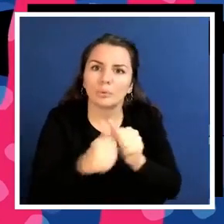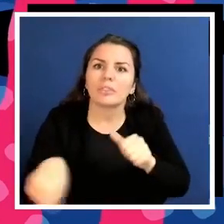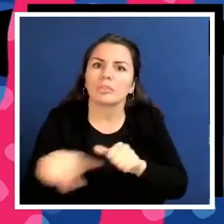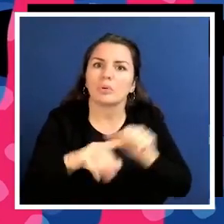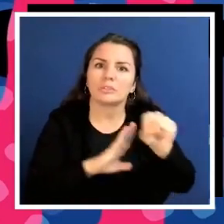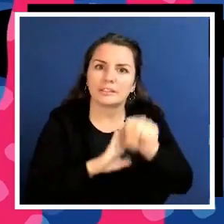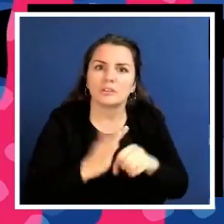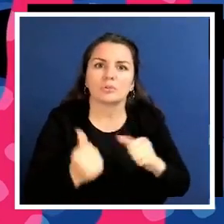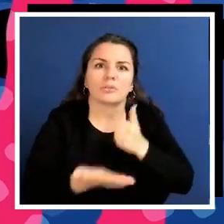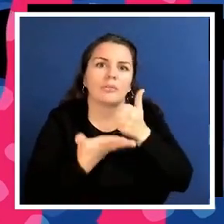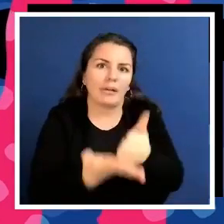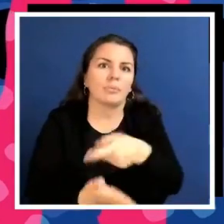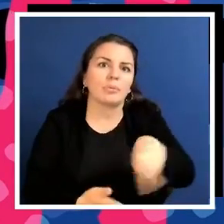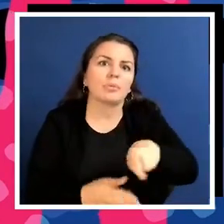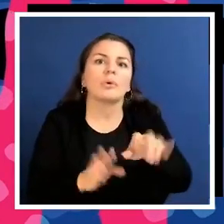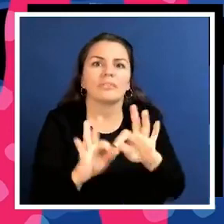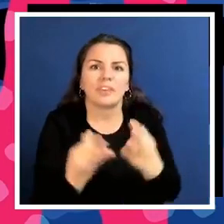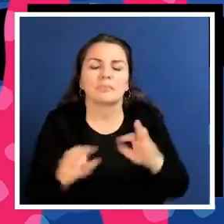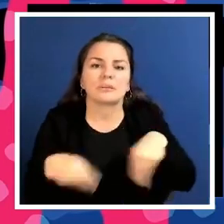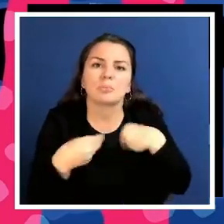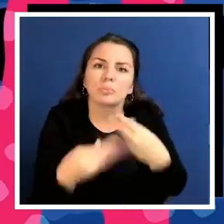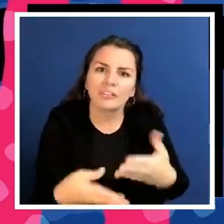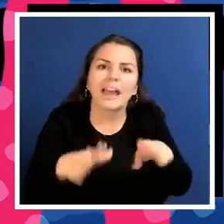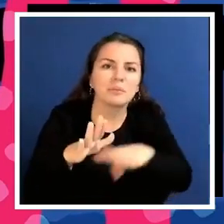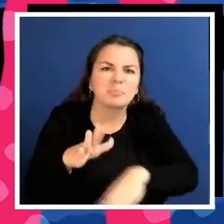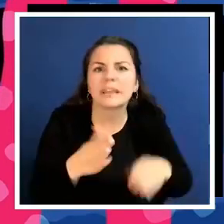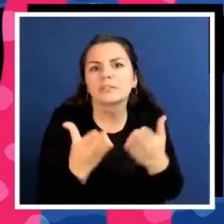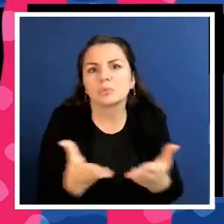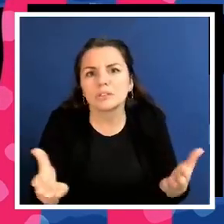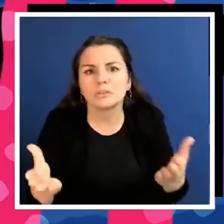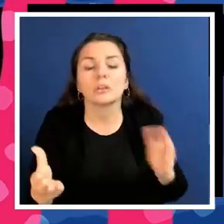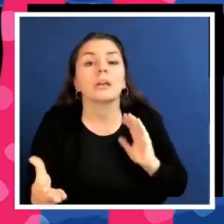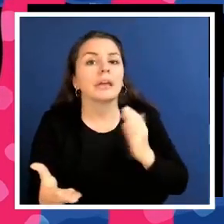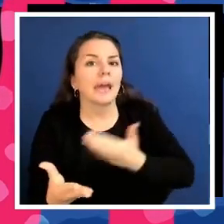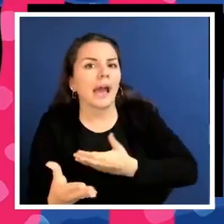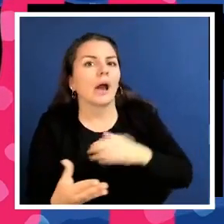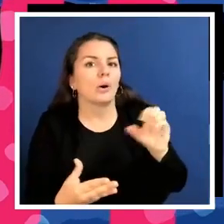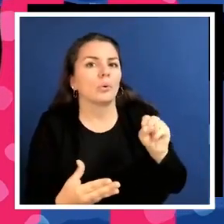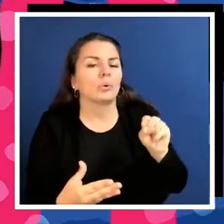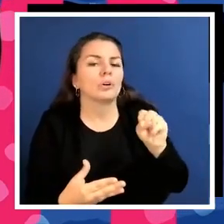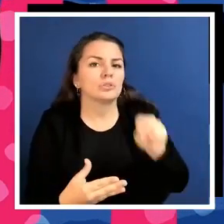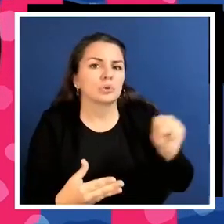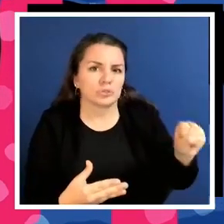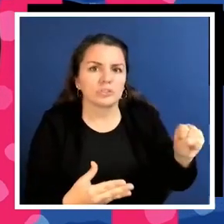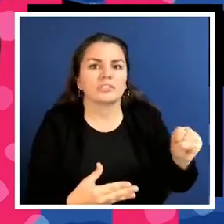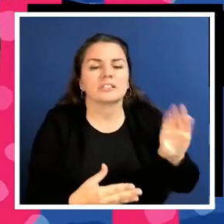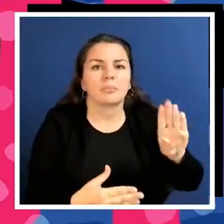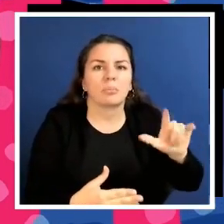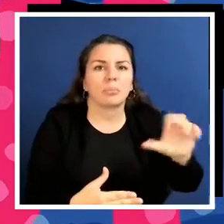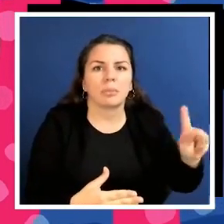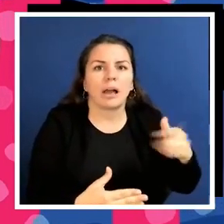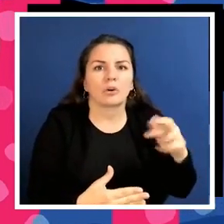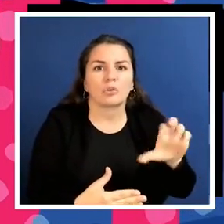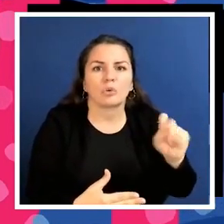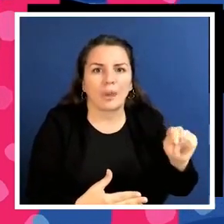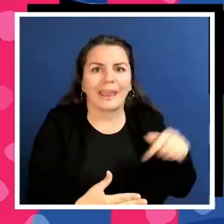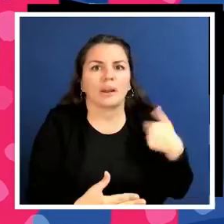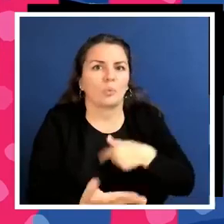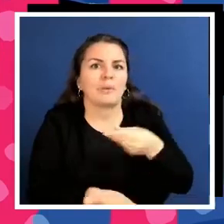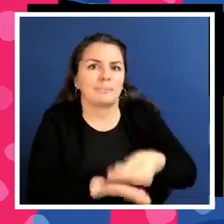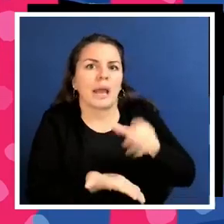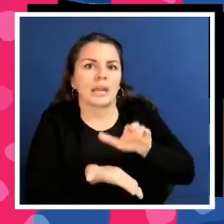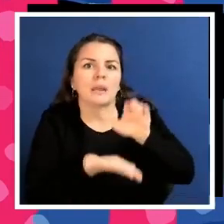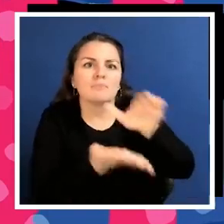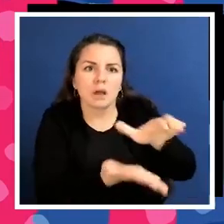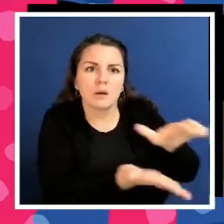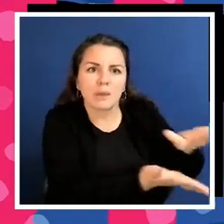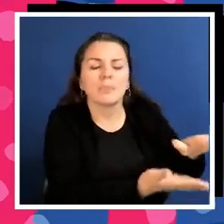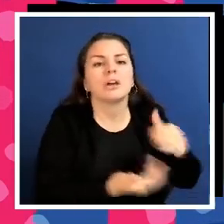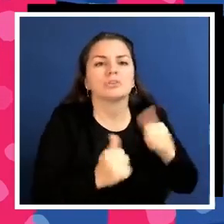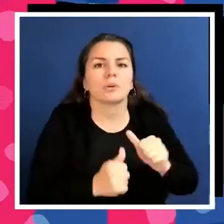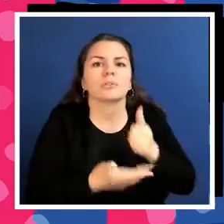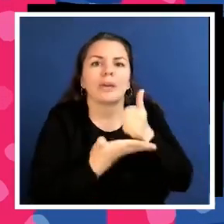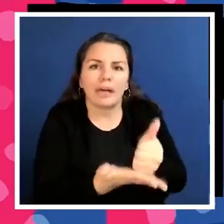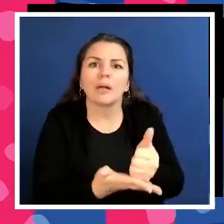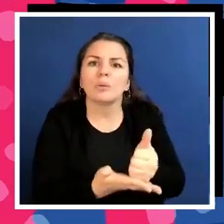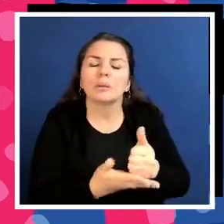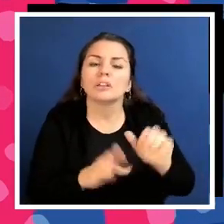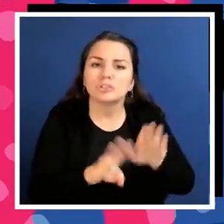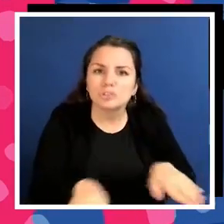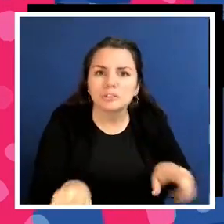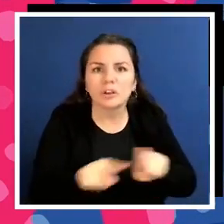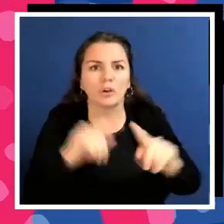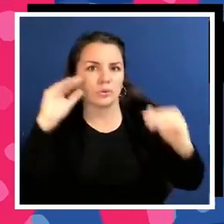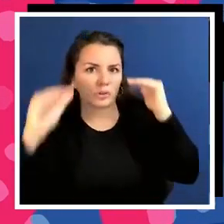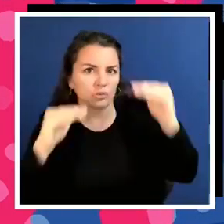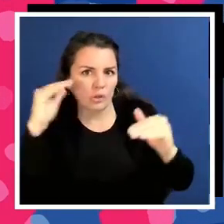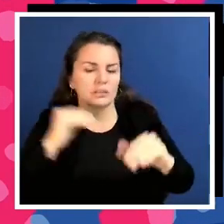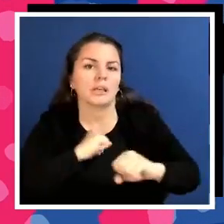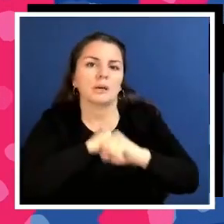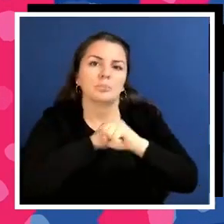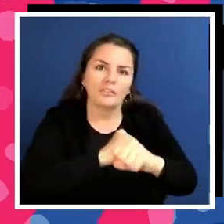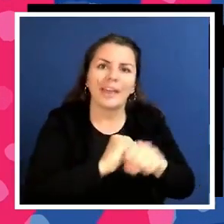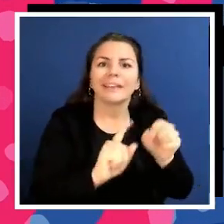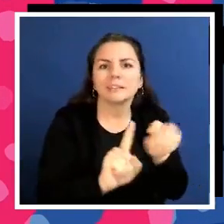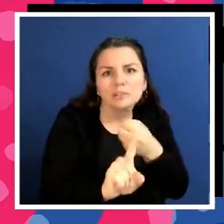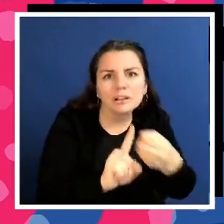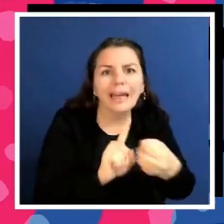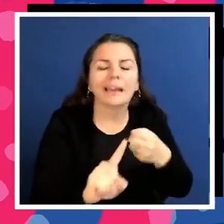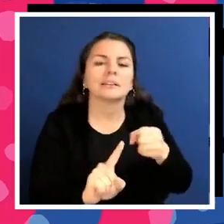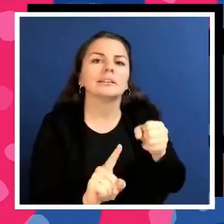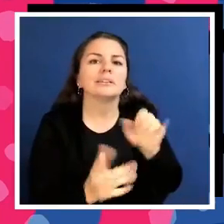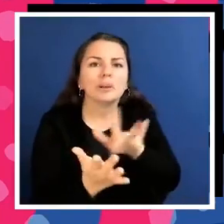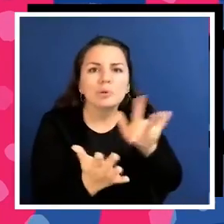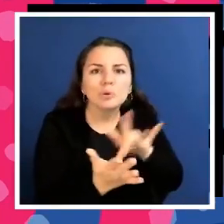THROUGH THE TEMPORARY ASSISTANT